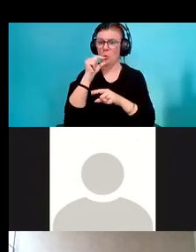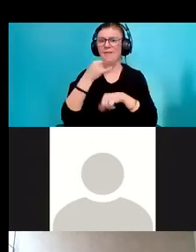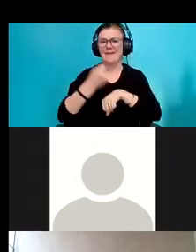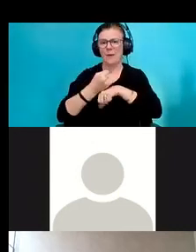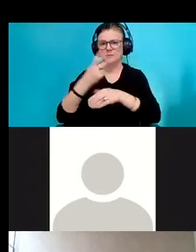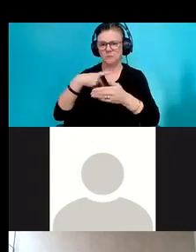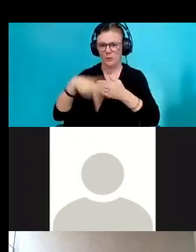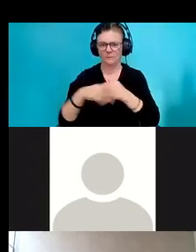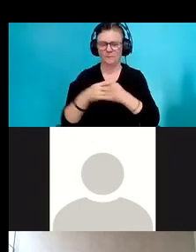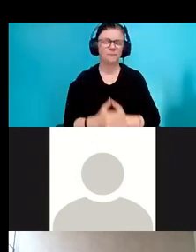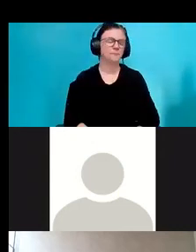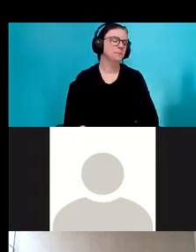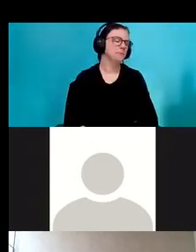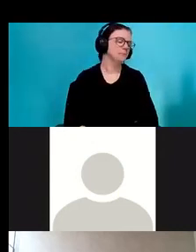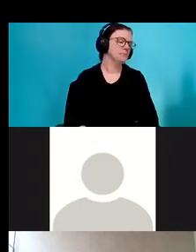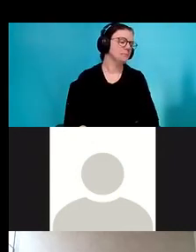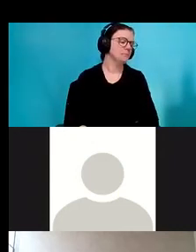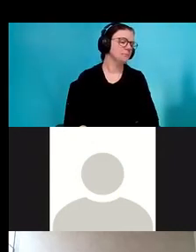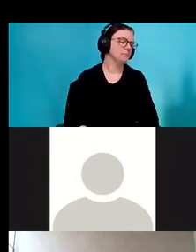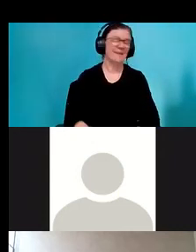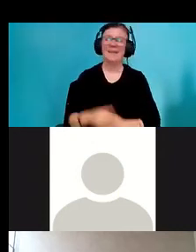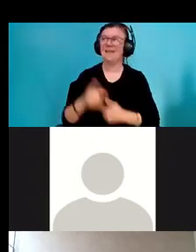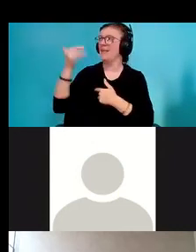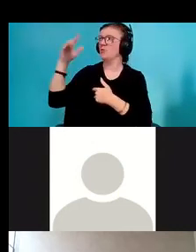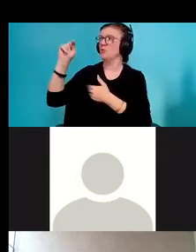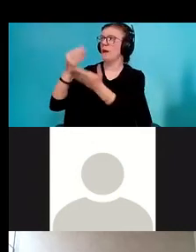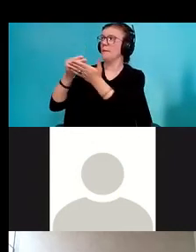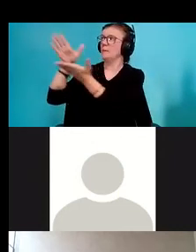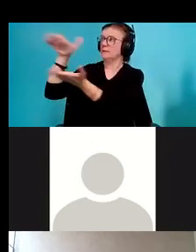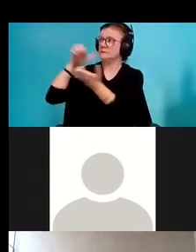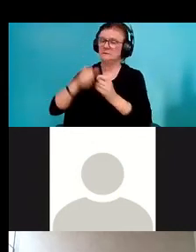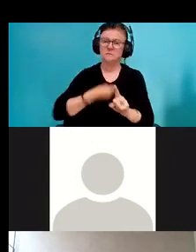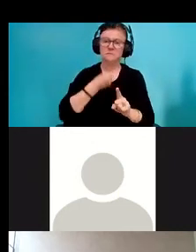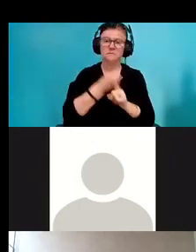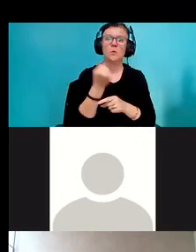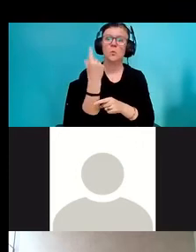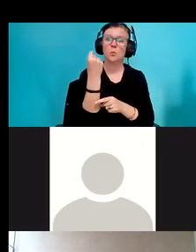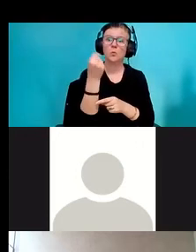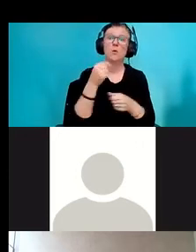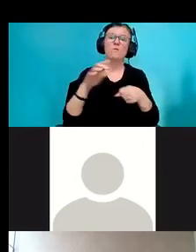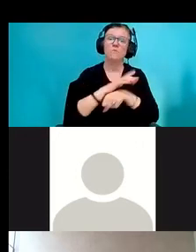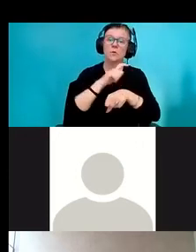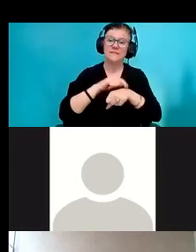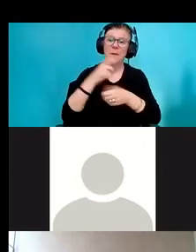"The most significant impact of this grant funding is having a full-time project coordinator on campus